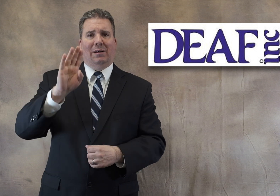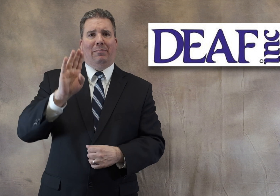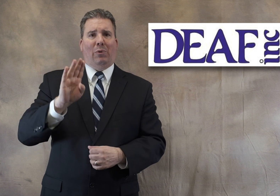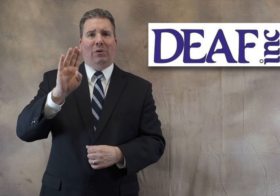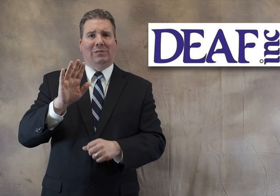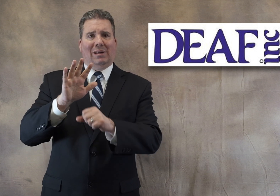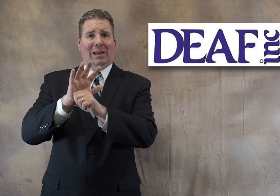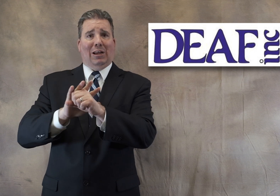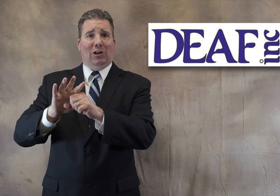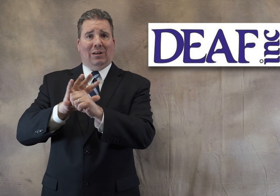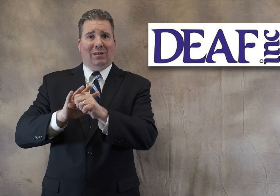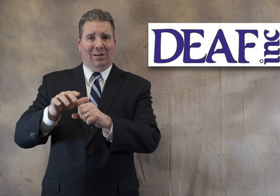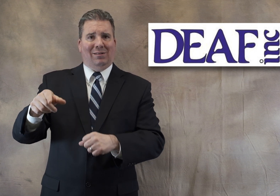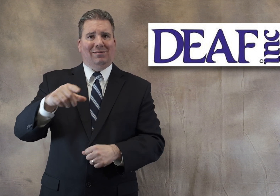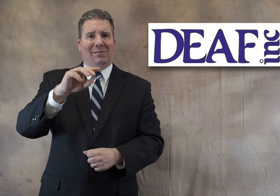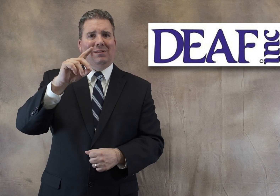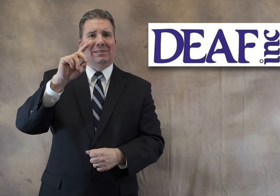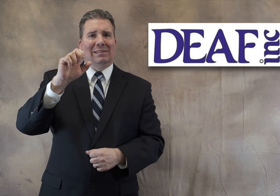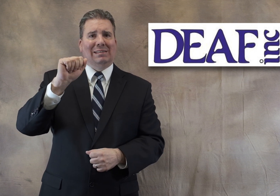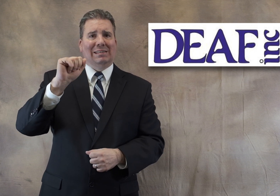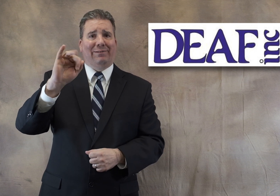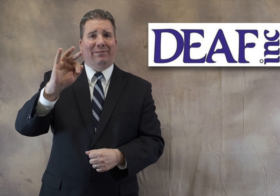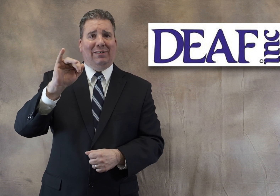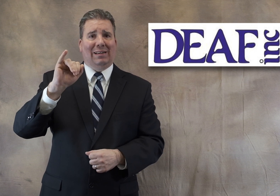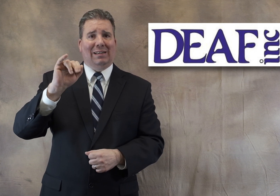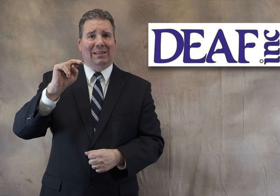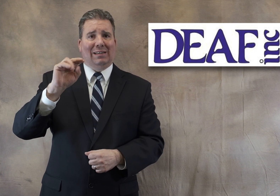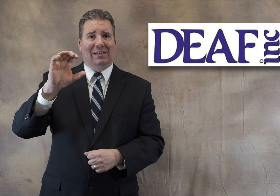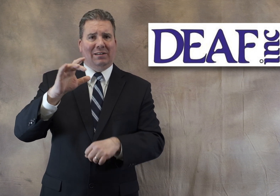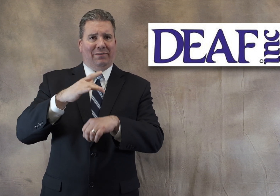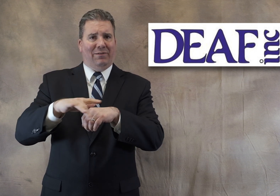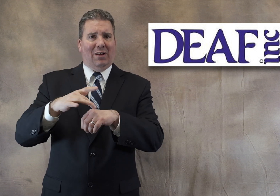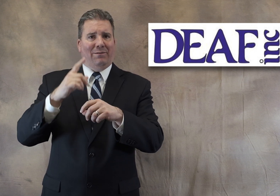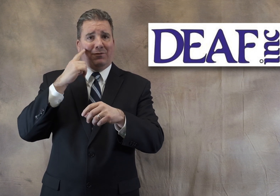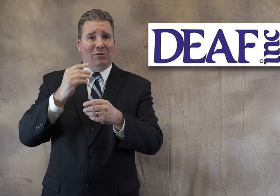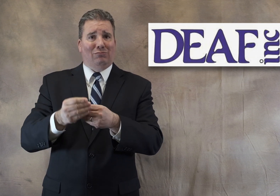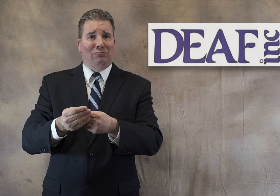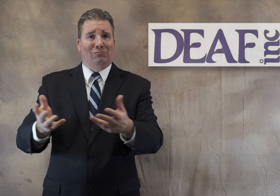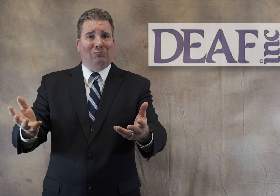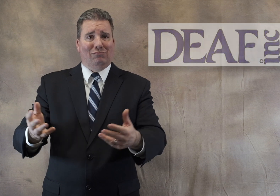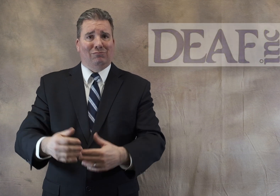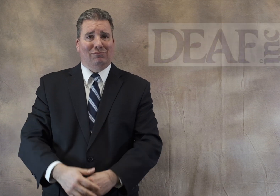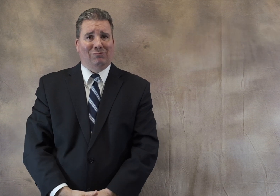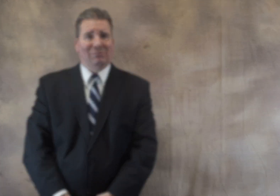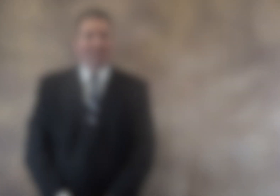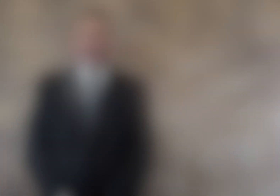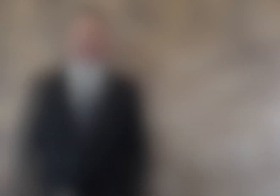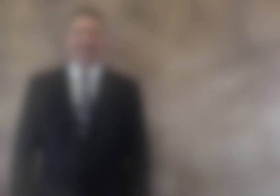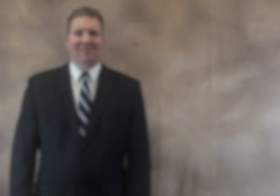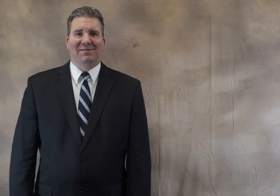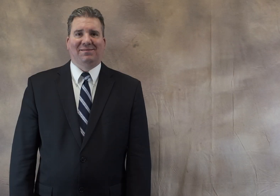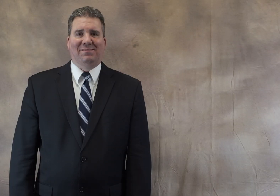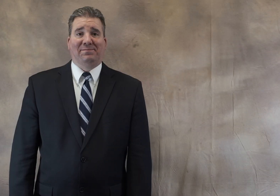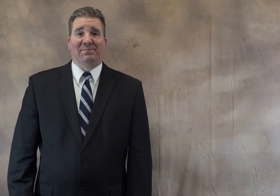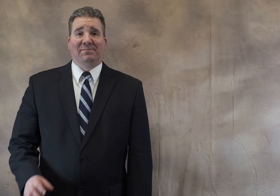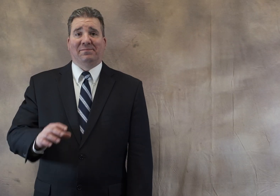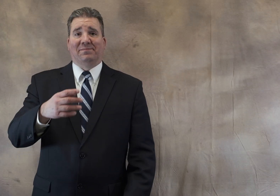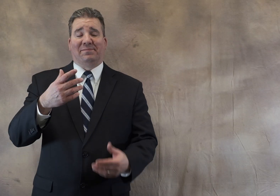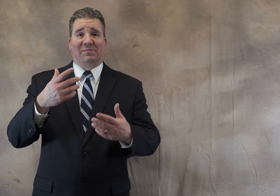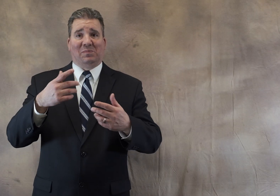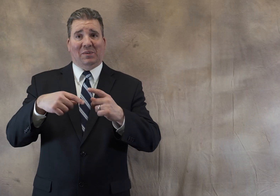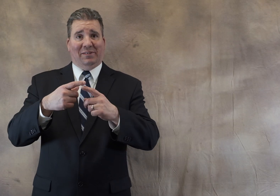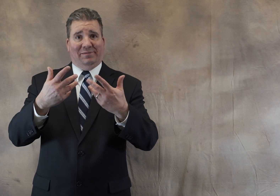And, finally, in the Boston area, DEAF, Inc. has an additional location with cards available.